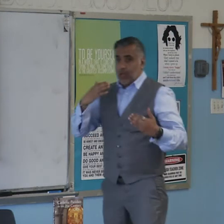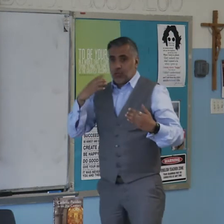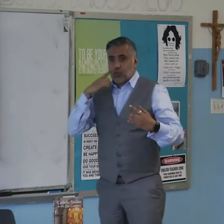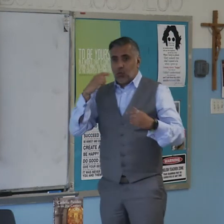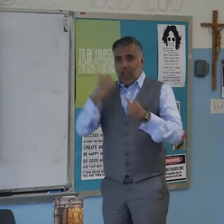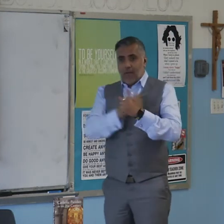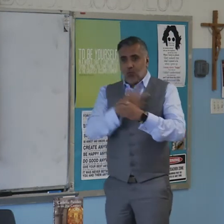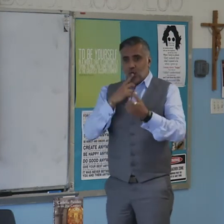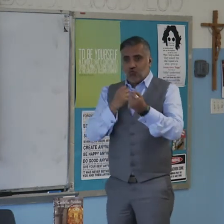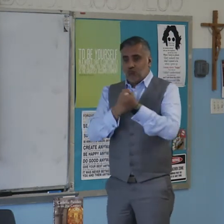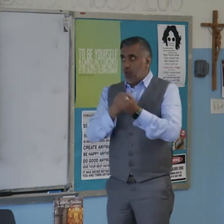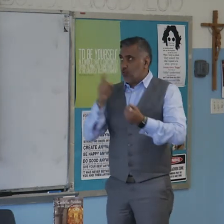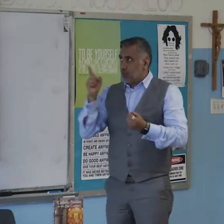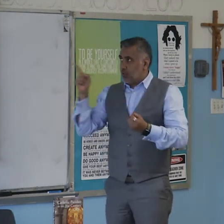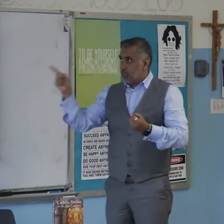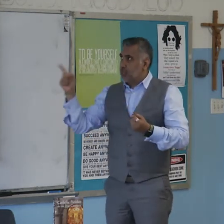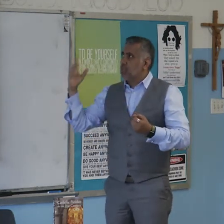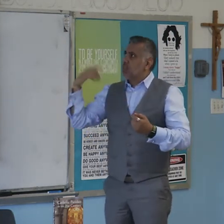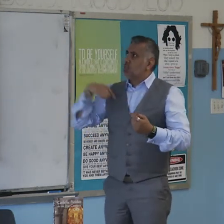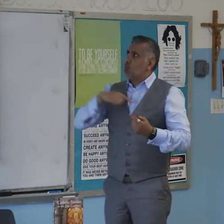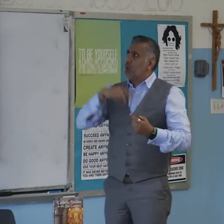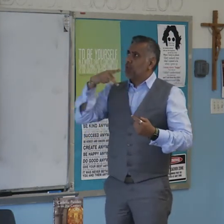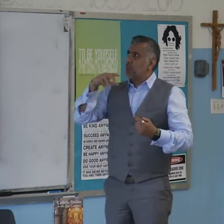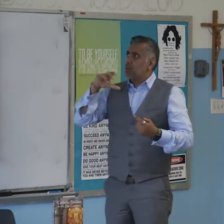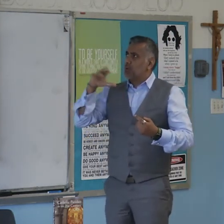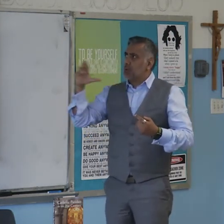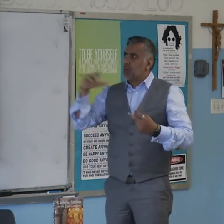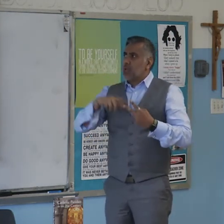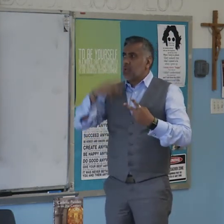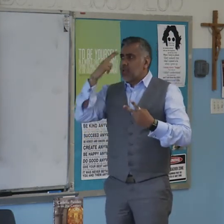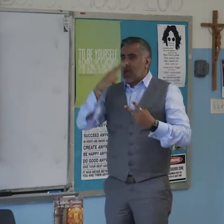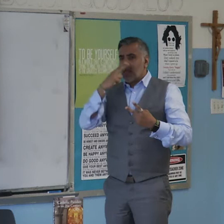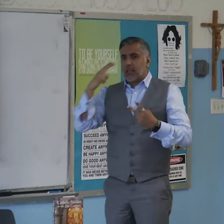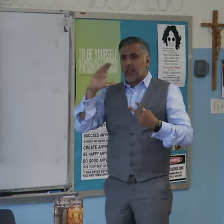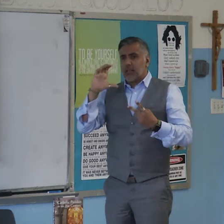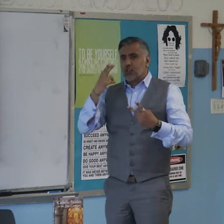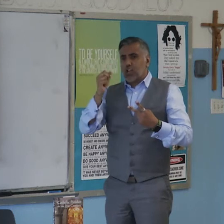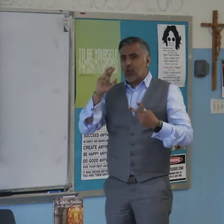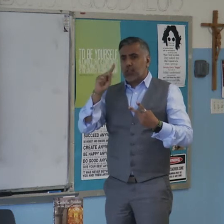from the Potomac Community Resources, Catholic Charities with the archdiocese,